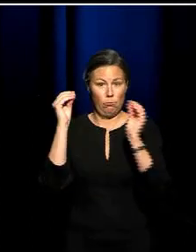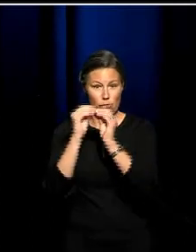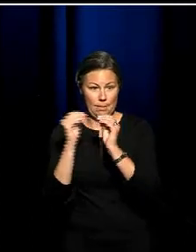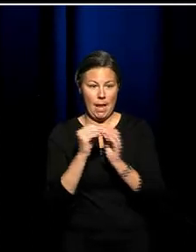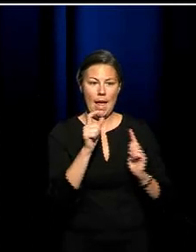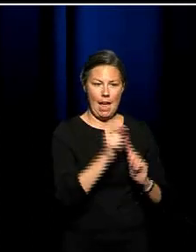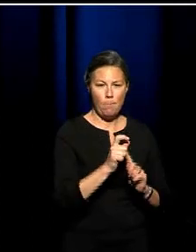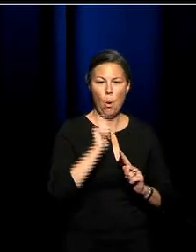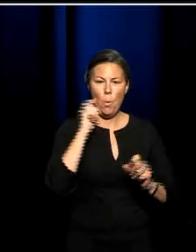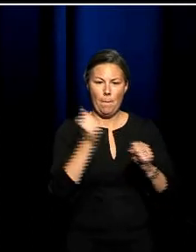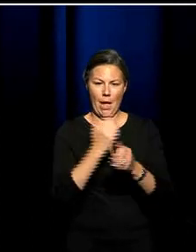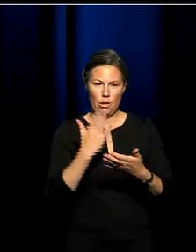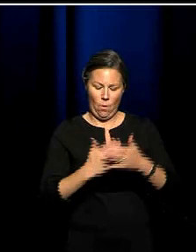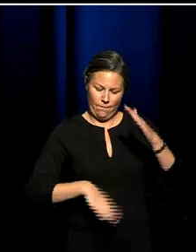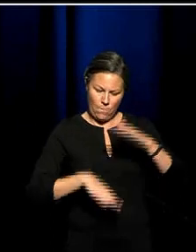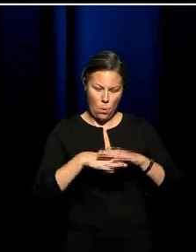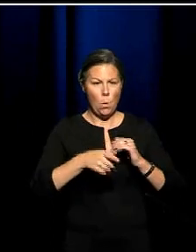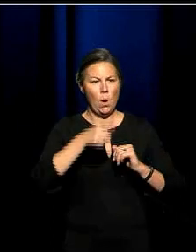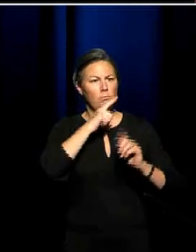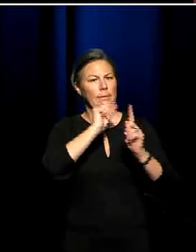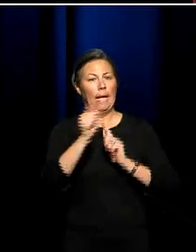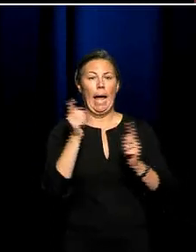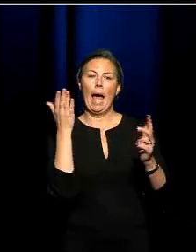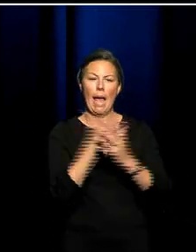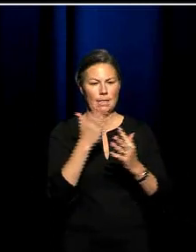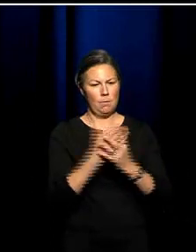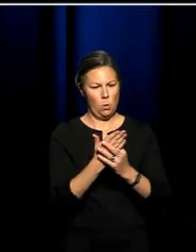universal accessibility design principles in order to be accessible and